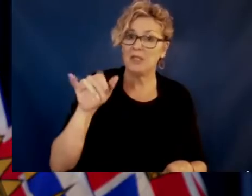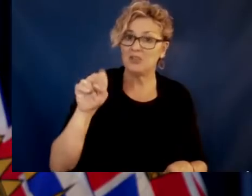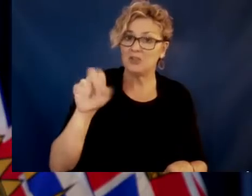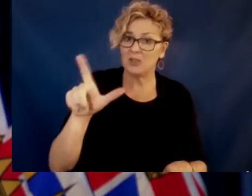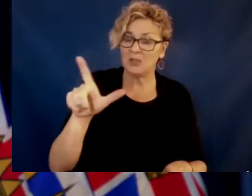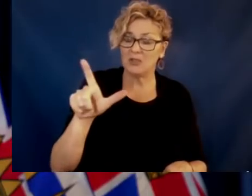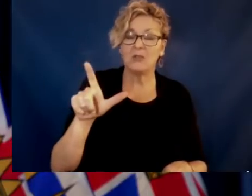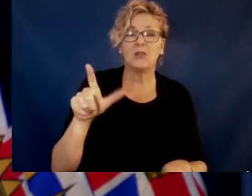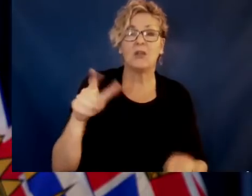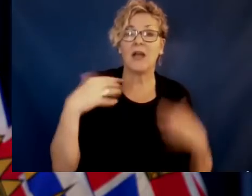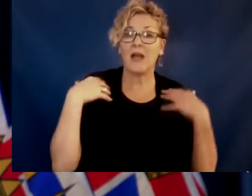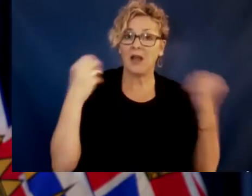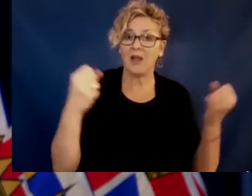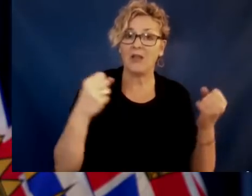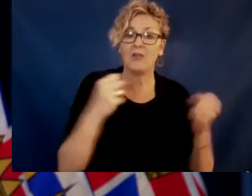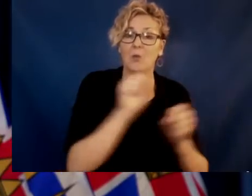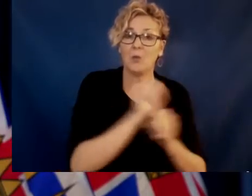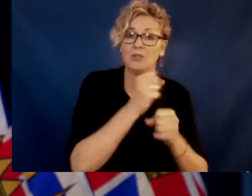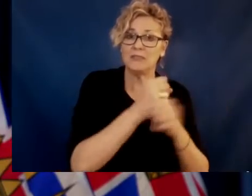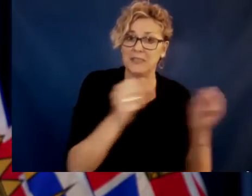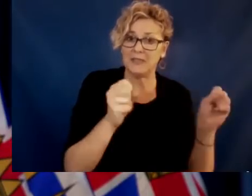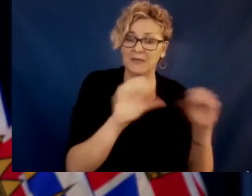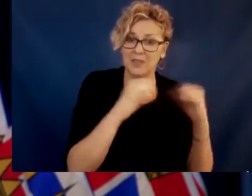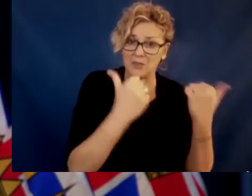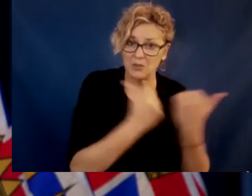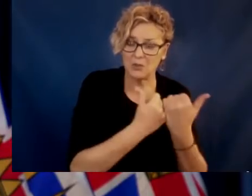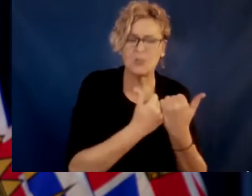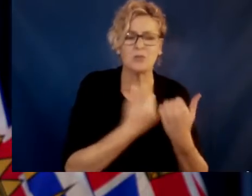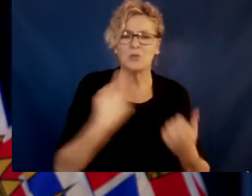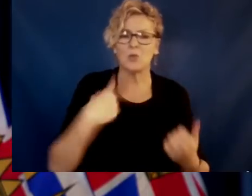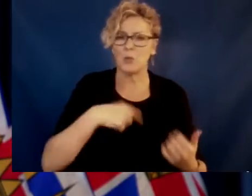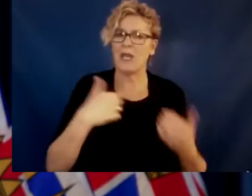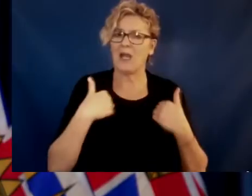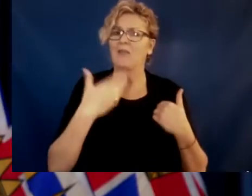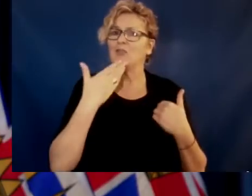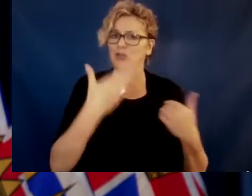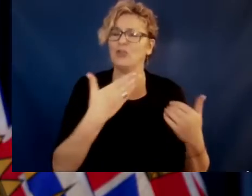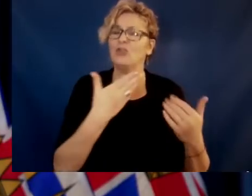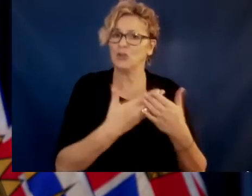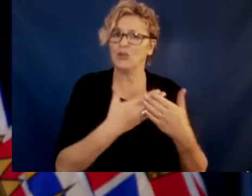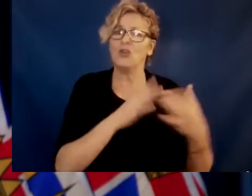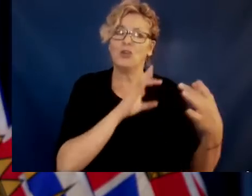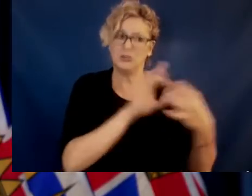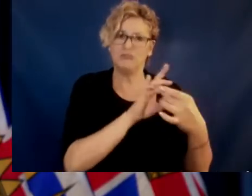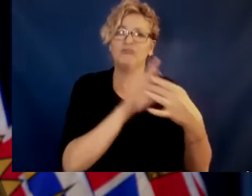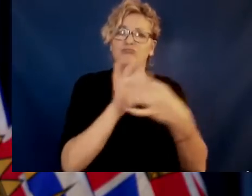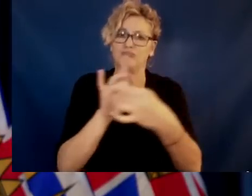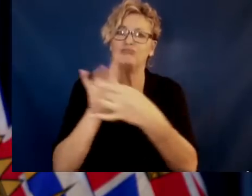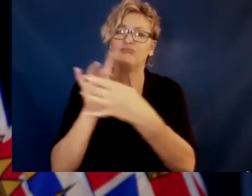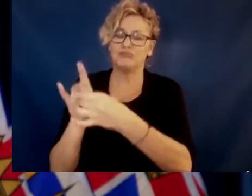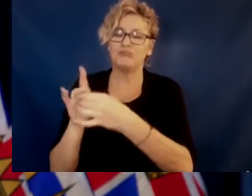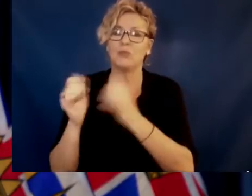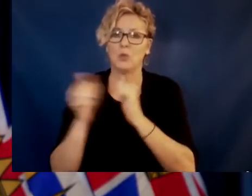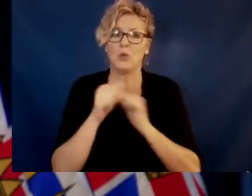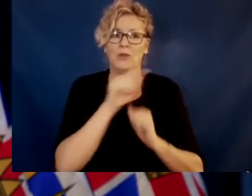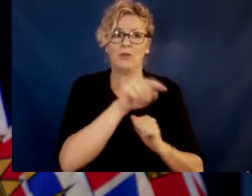Lisa, do you have a follow-up? REPORTER: Yes, thank you. So are you saying that you, as the